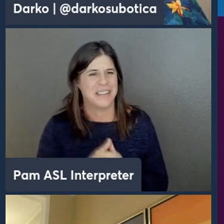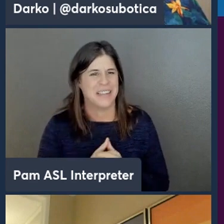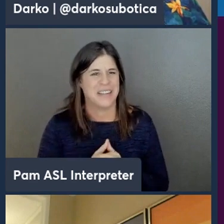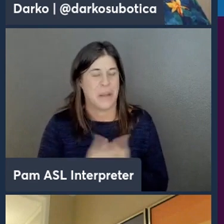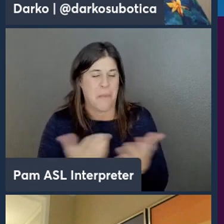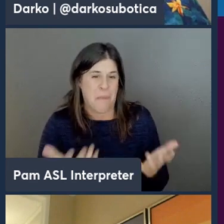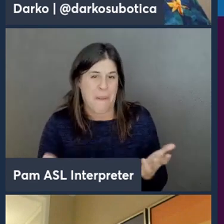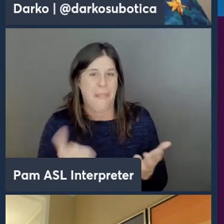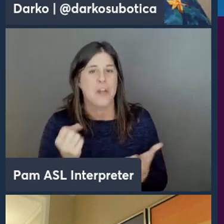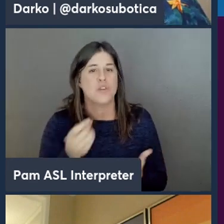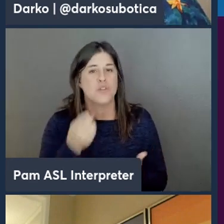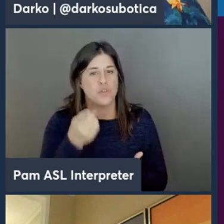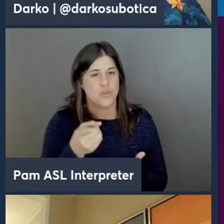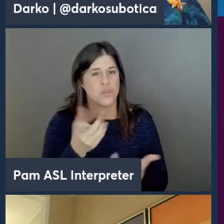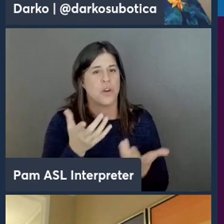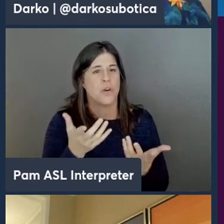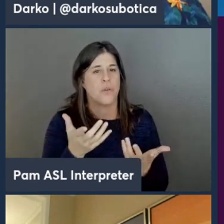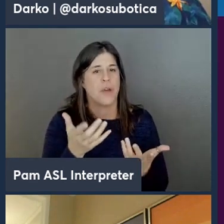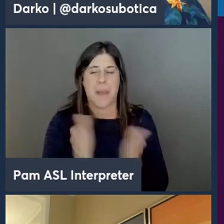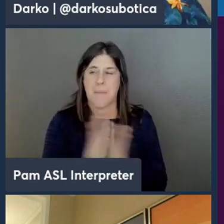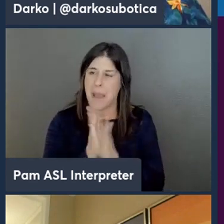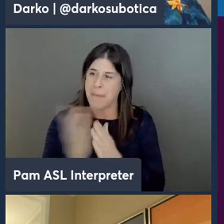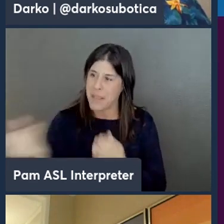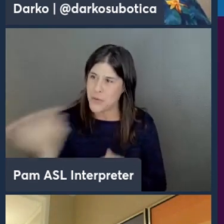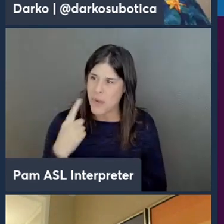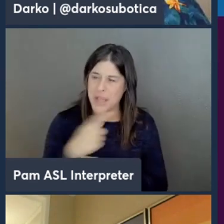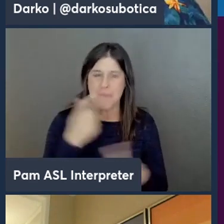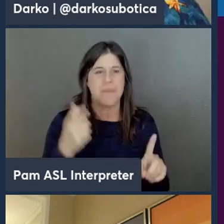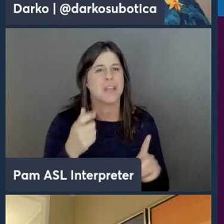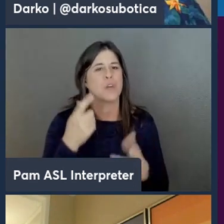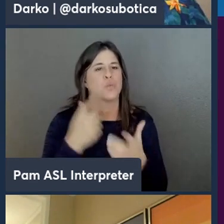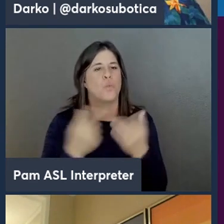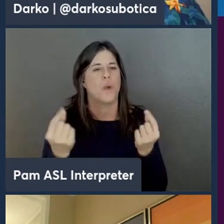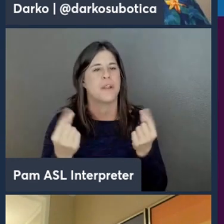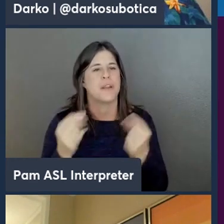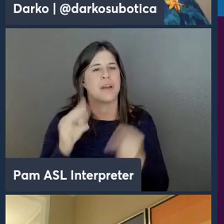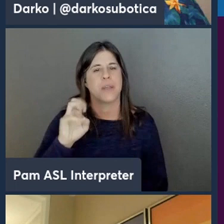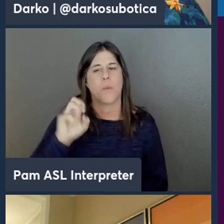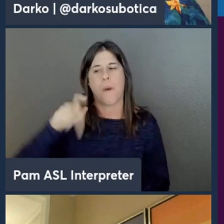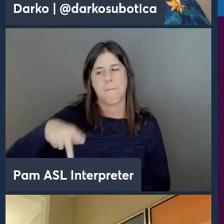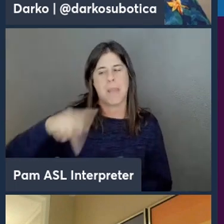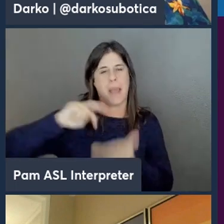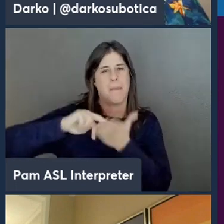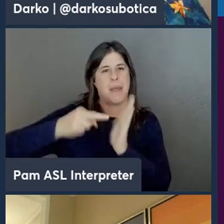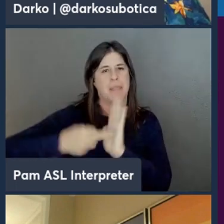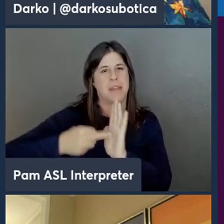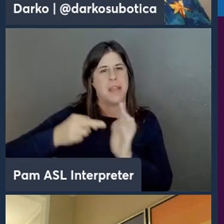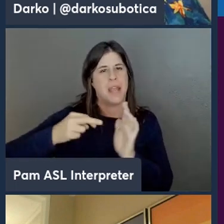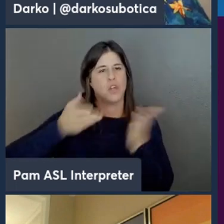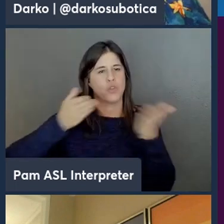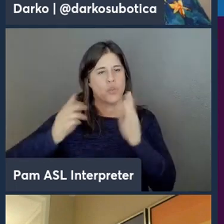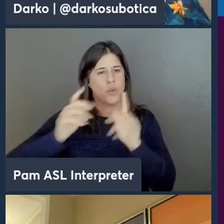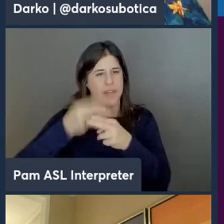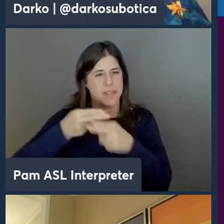So like you asked, so what it does is actually maps the intent, service name, operation, and parameters,